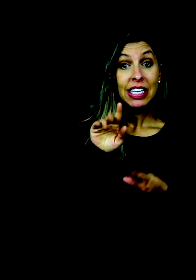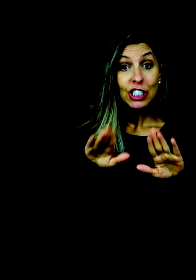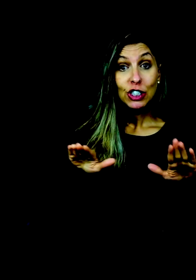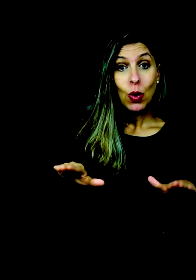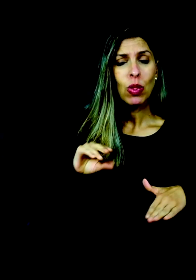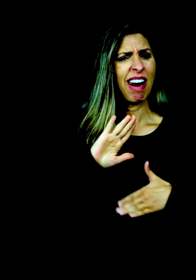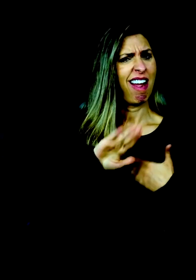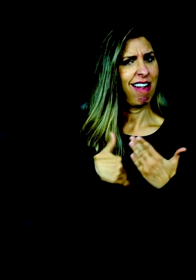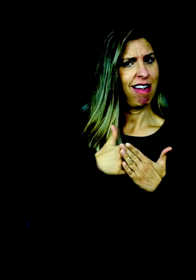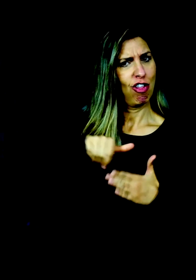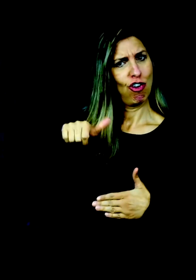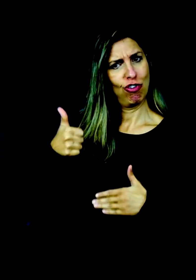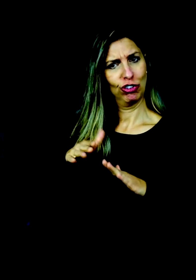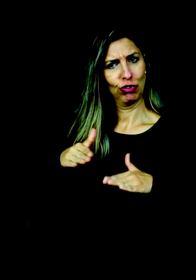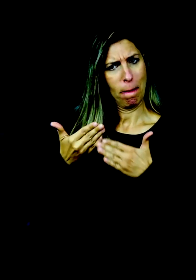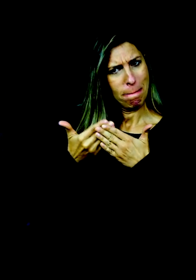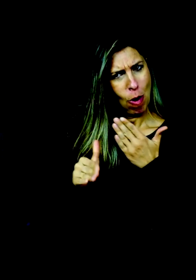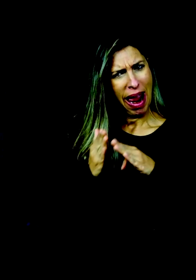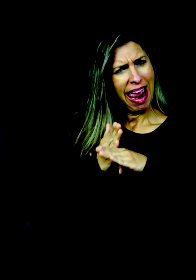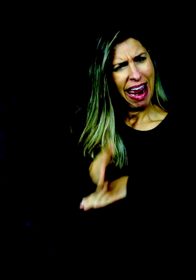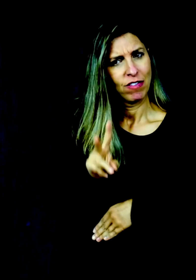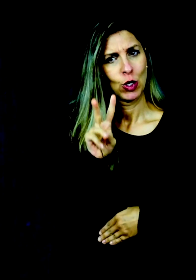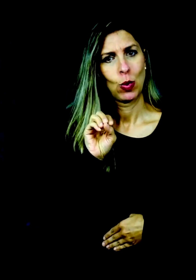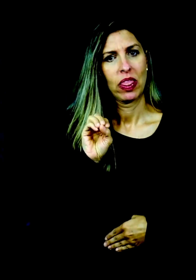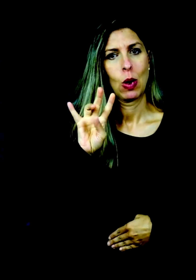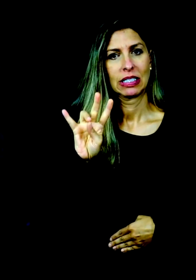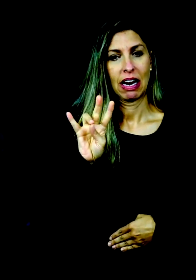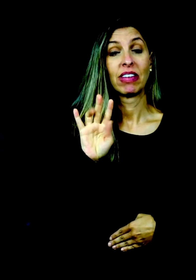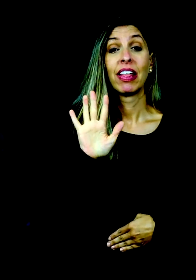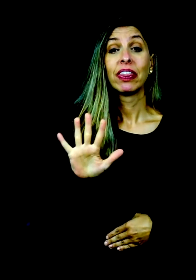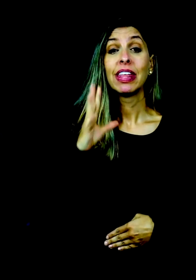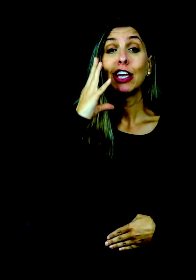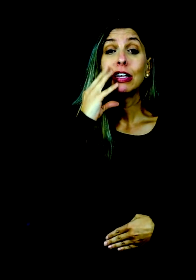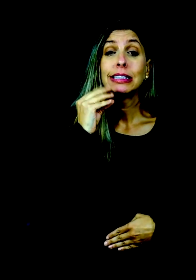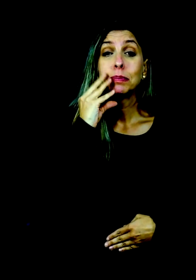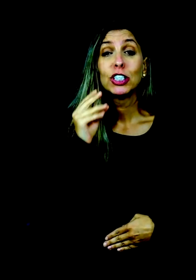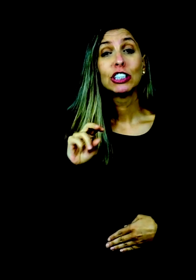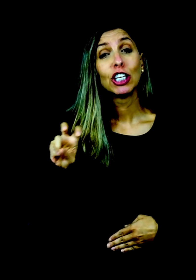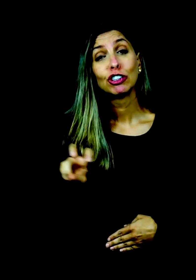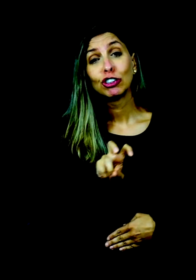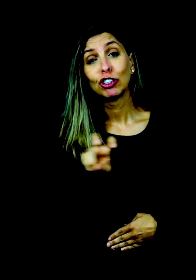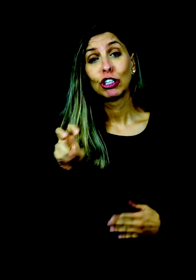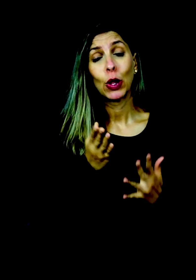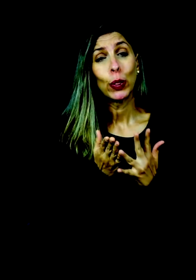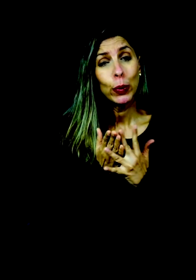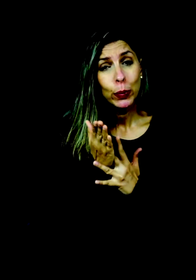children and their younger peers are still on their journey through Minnesota’s